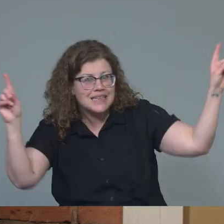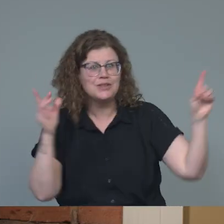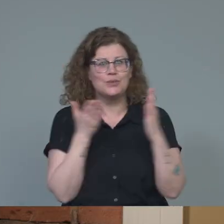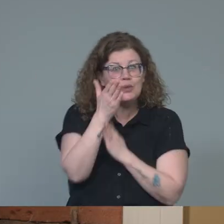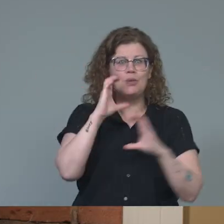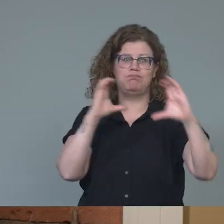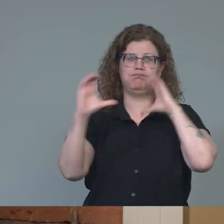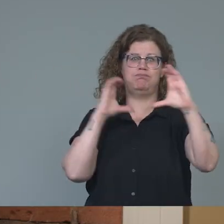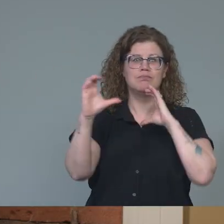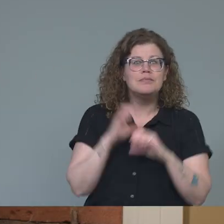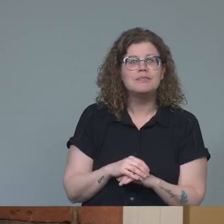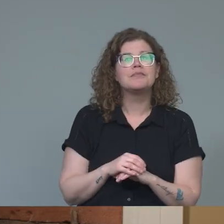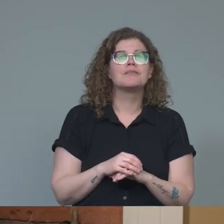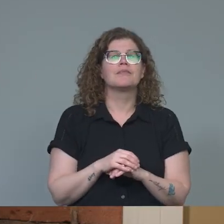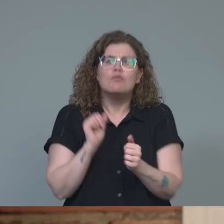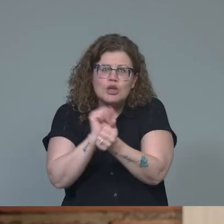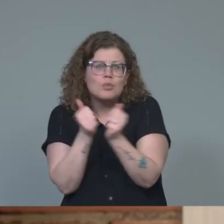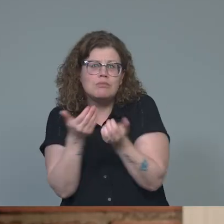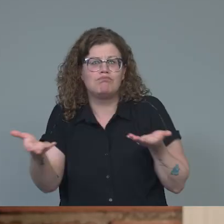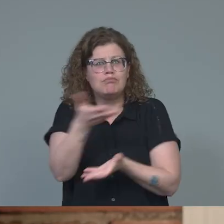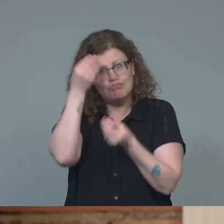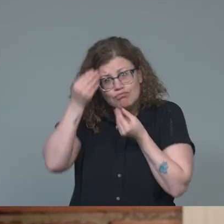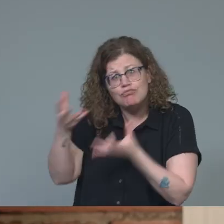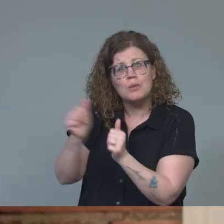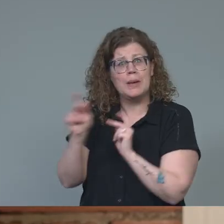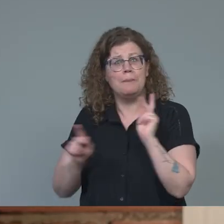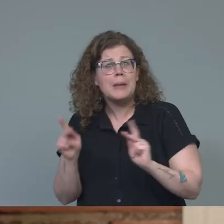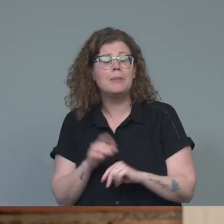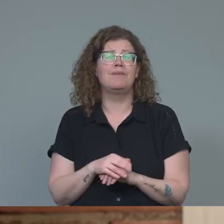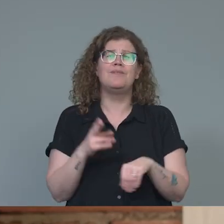are historically excluded from these processes. Incorporating truth and reconciliation protocols